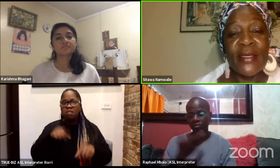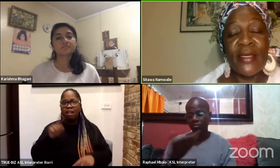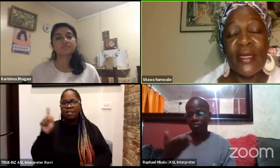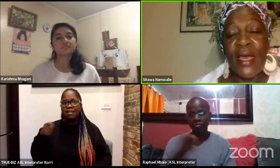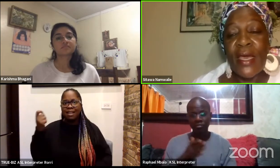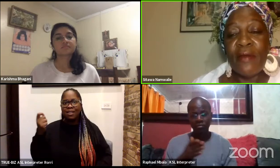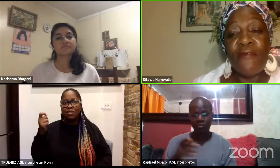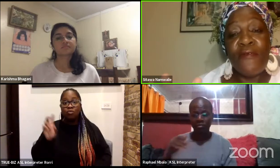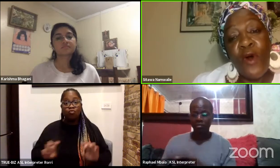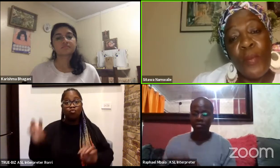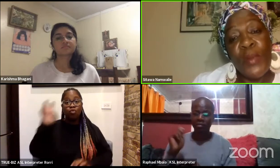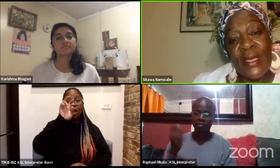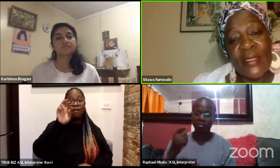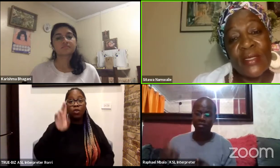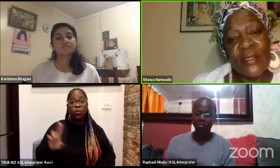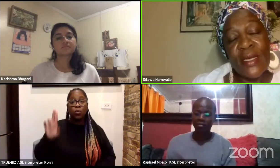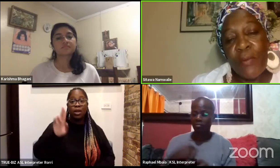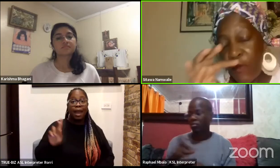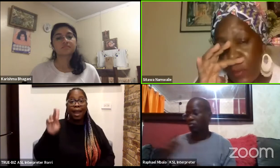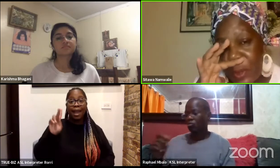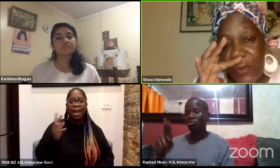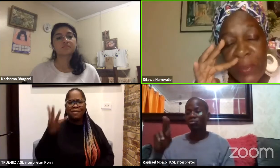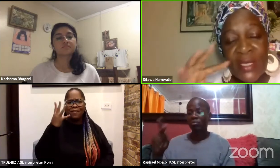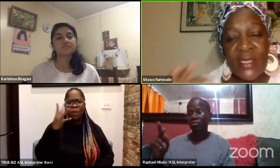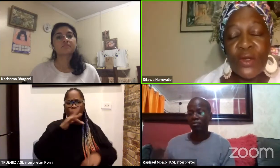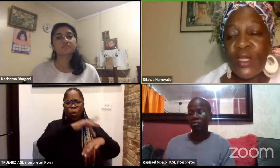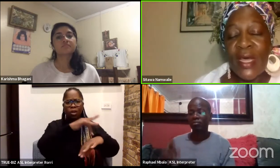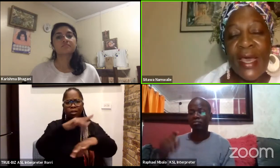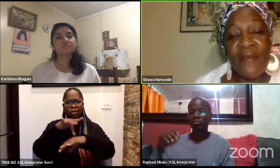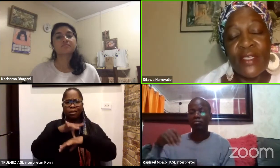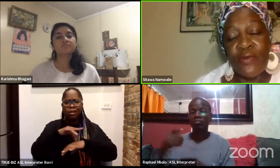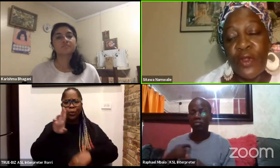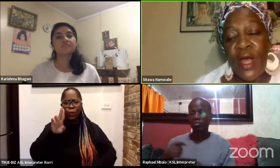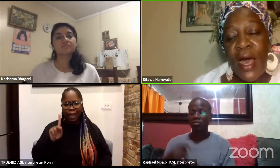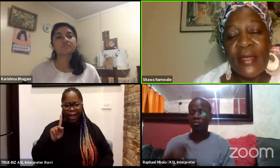and performed in four places including the Hay Festival